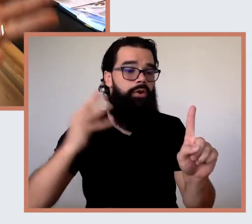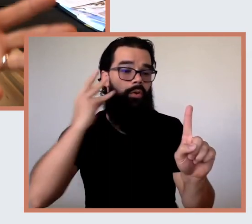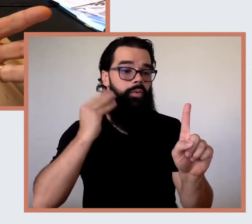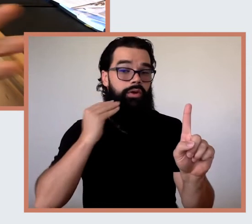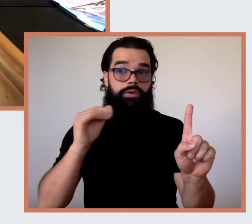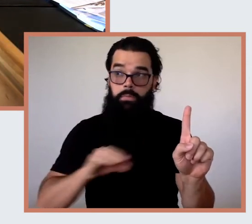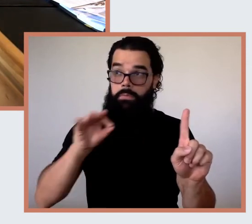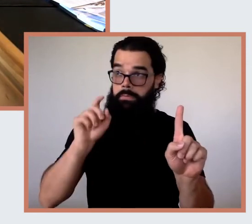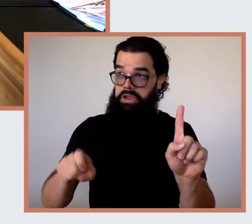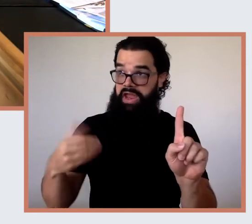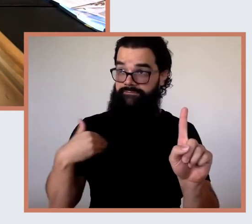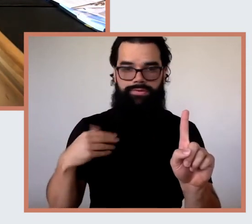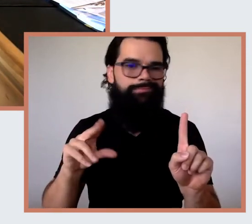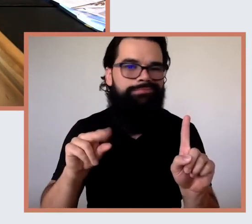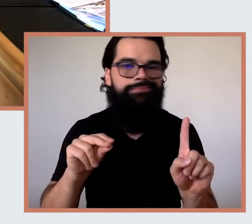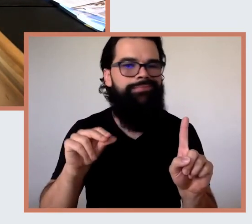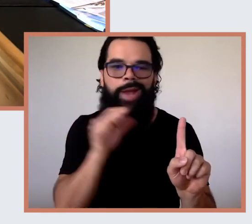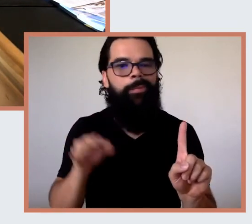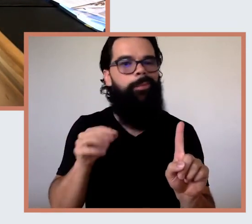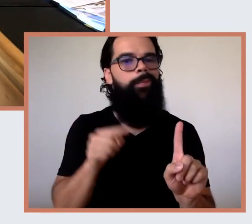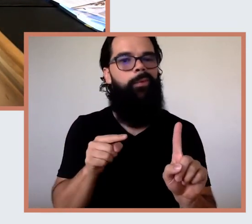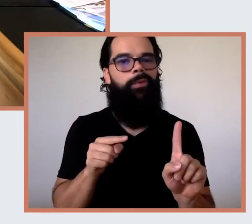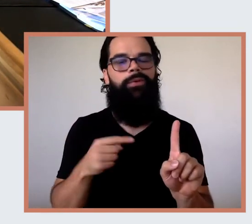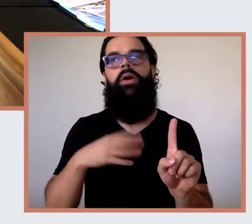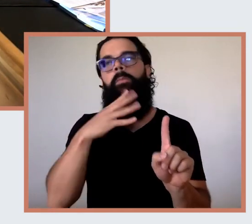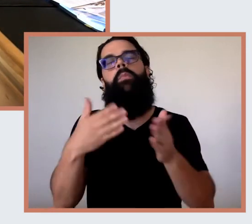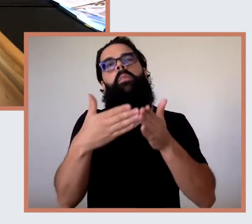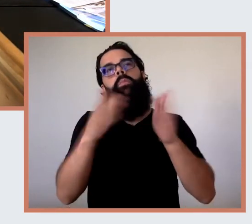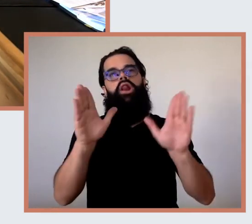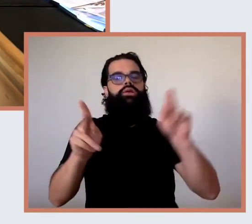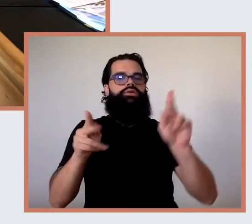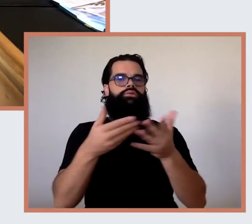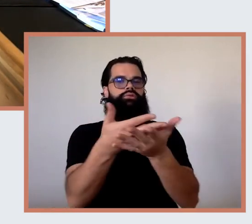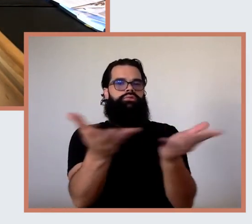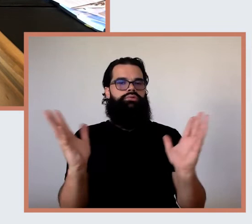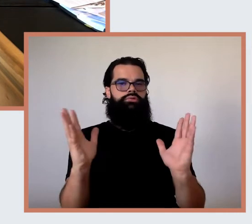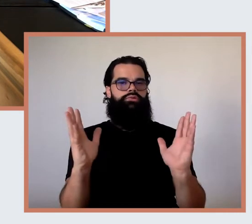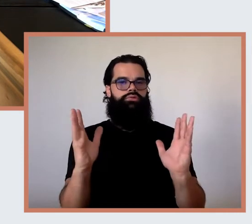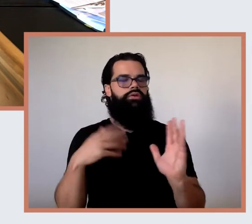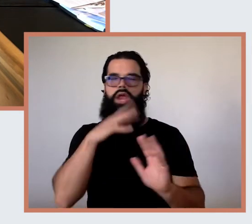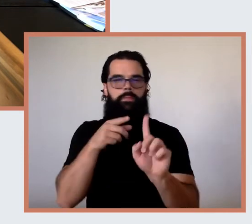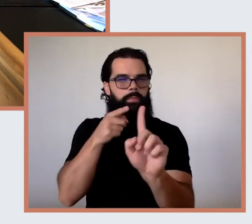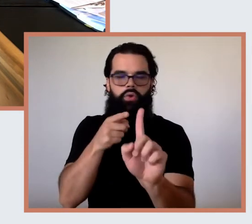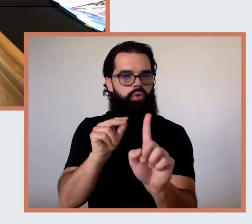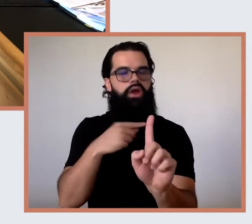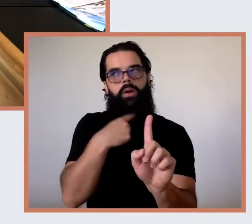everybody and there's no, there's no experience necessary. Well, I'm taking on all sorts of people, but I can't,